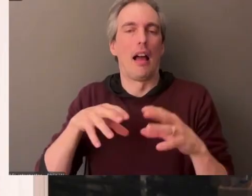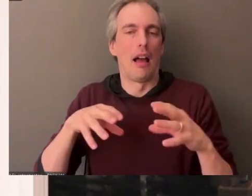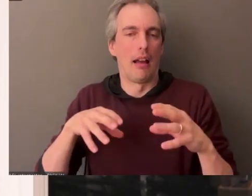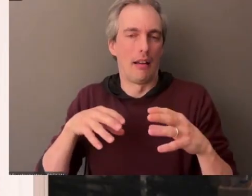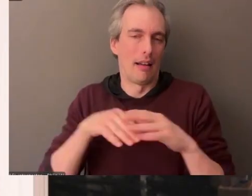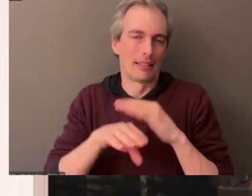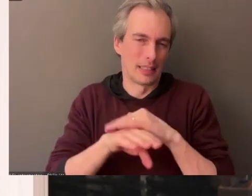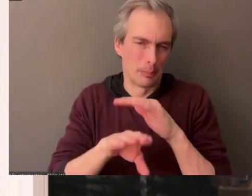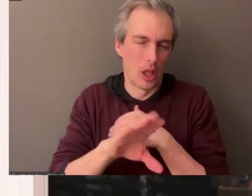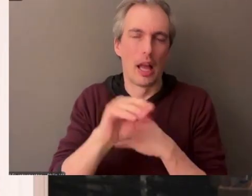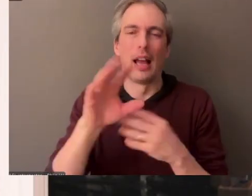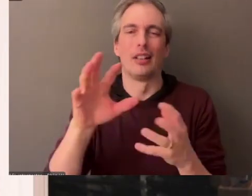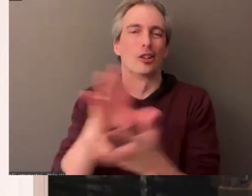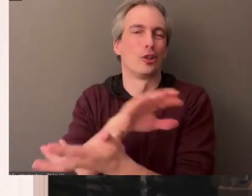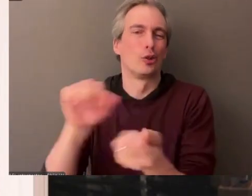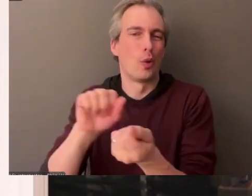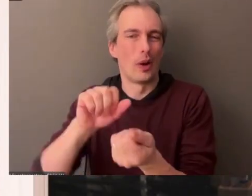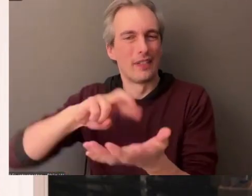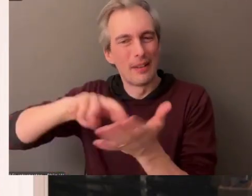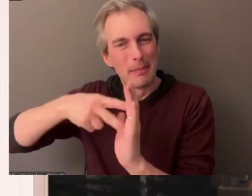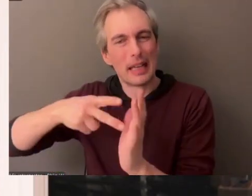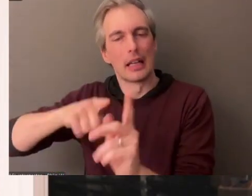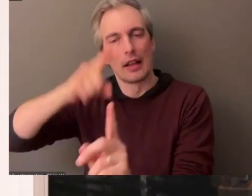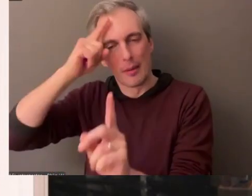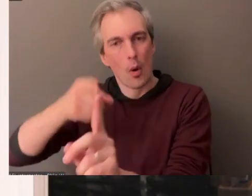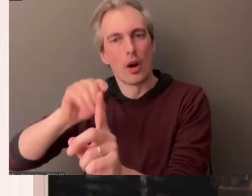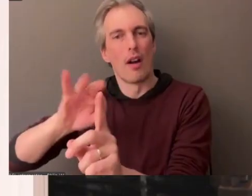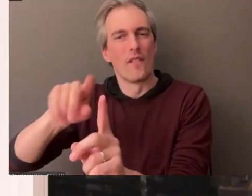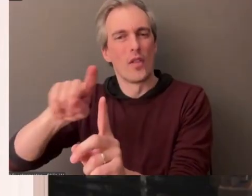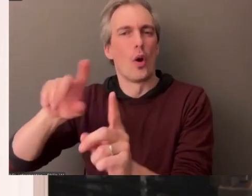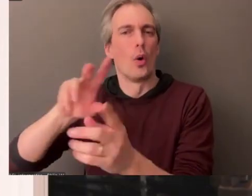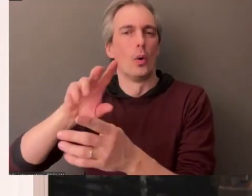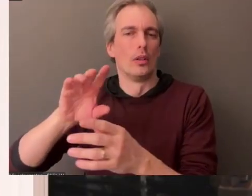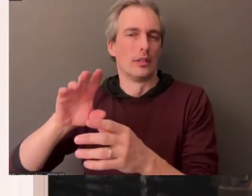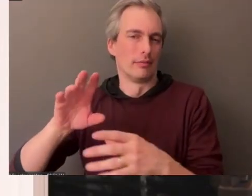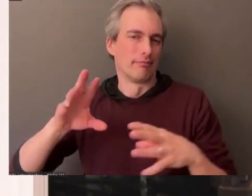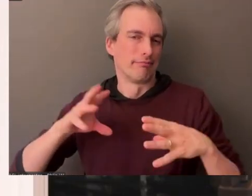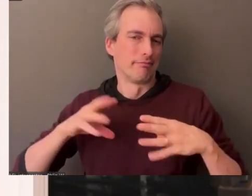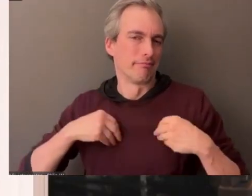I had a slide that I didn't bring in here, but you know... We like to